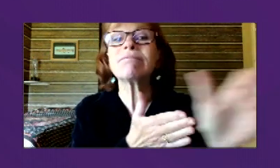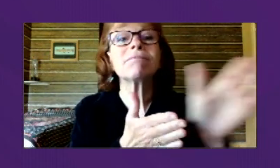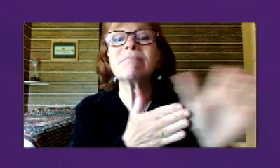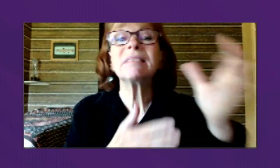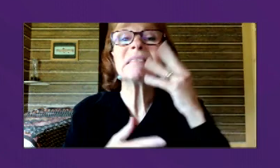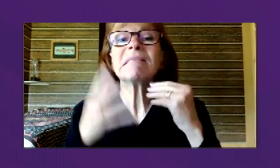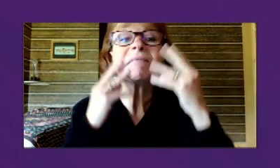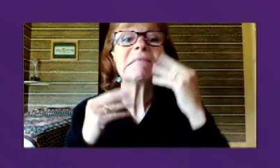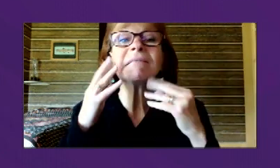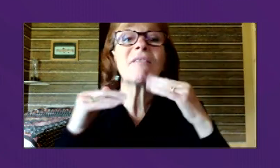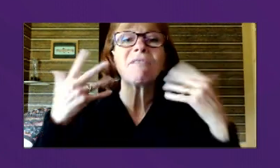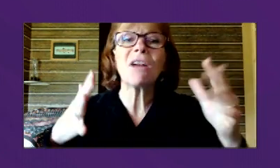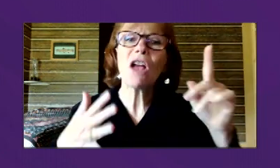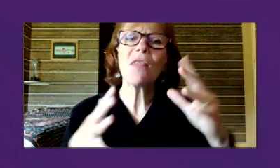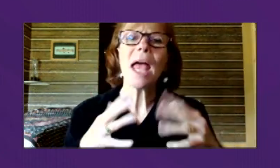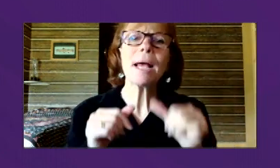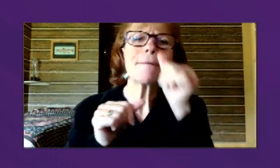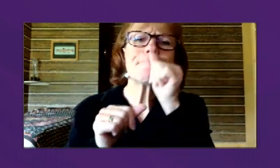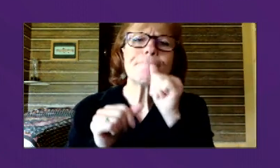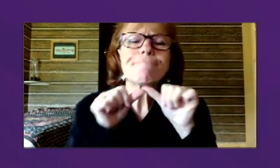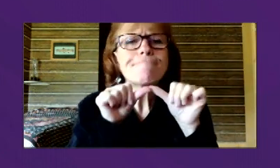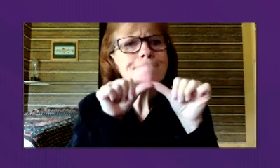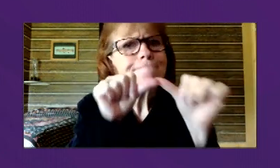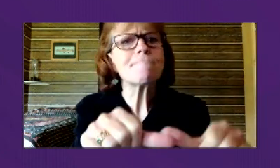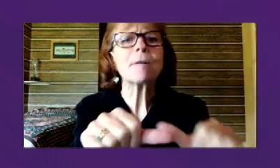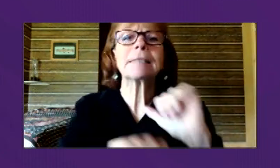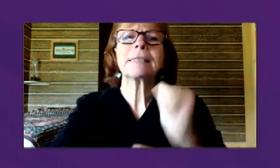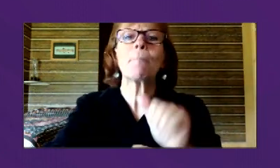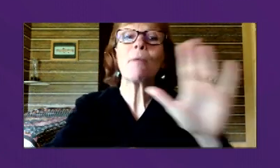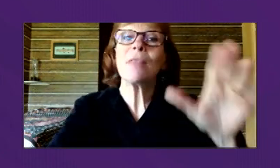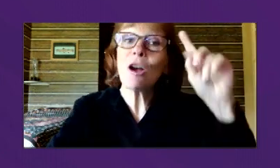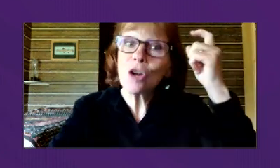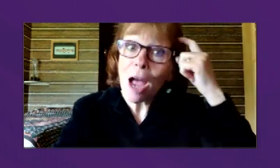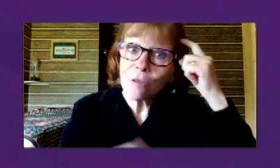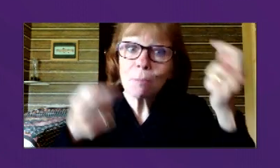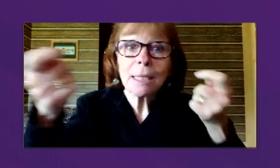government in Indian territory, rebuilt their nation, and remained strong in their culture.